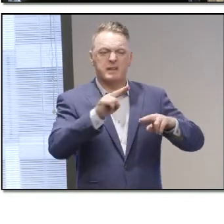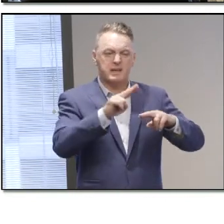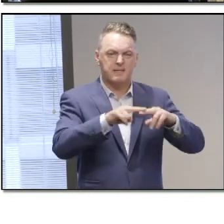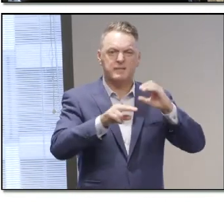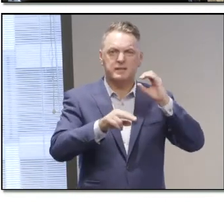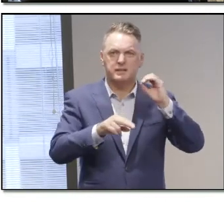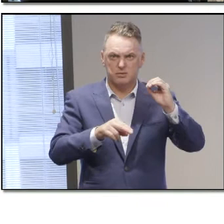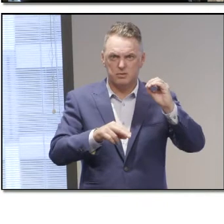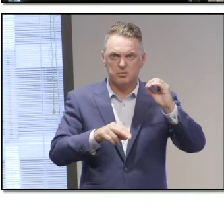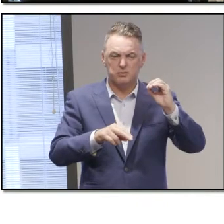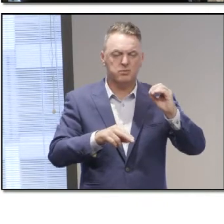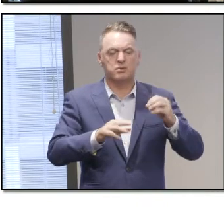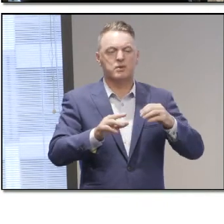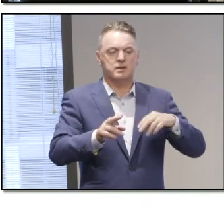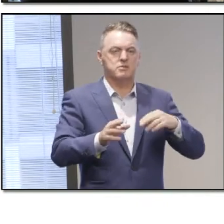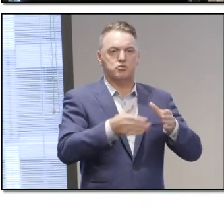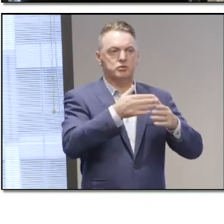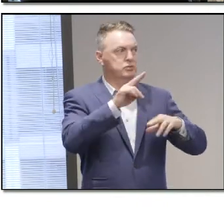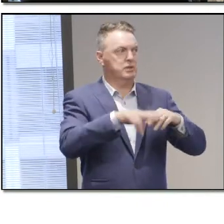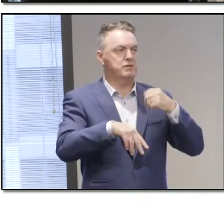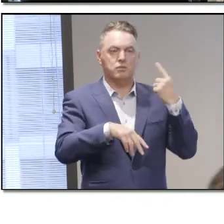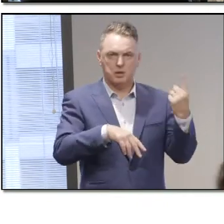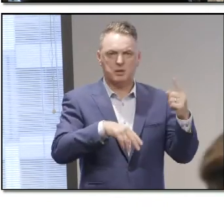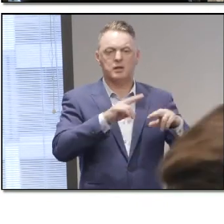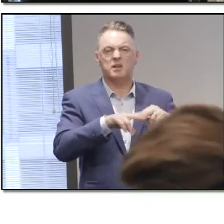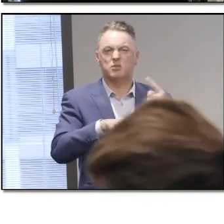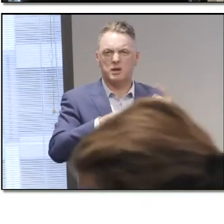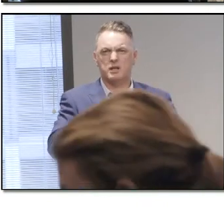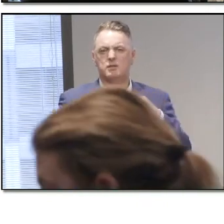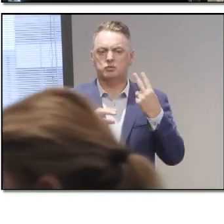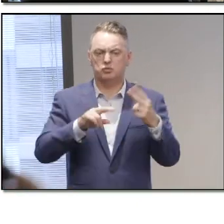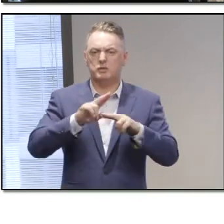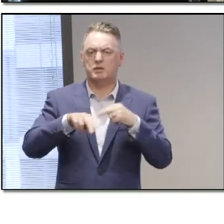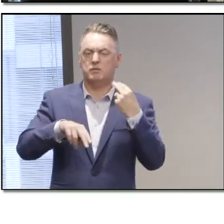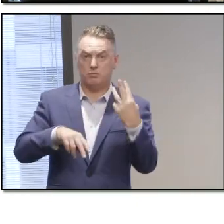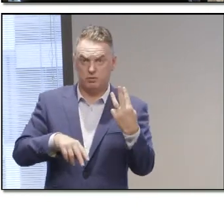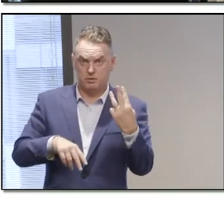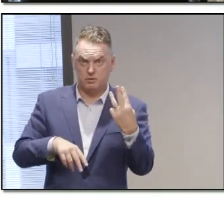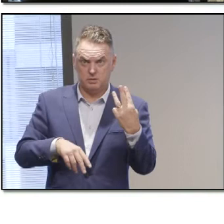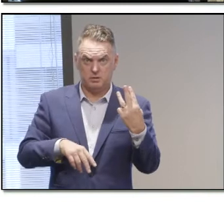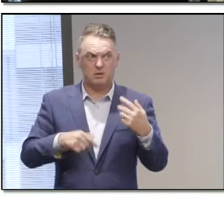is the original f1 which is the first generation, f2 and f3, but we don't really talk about that